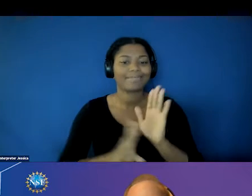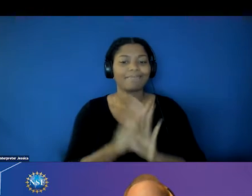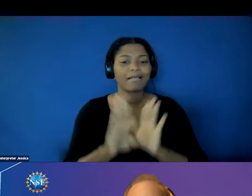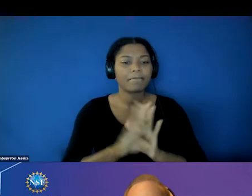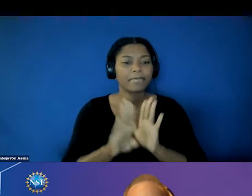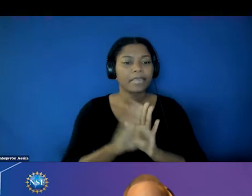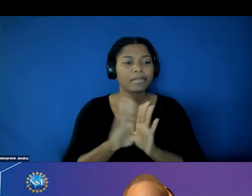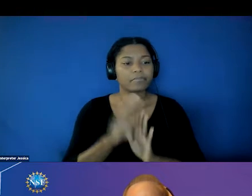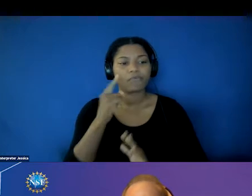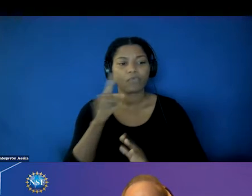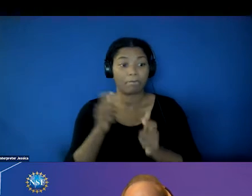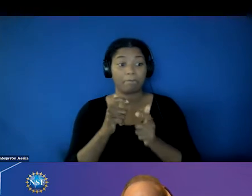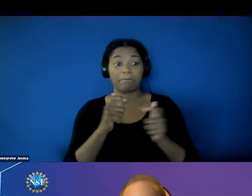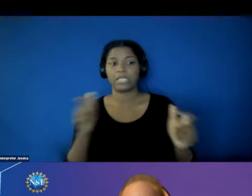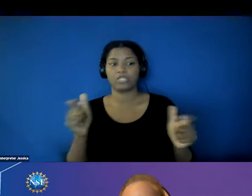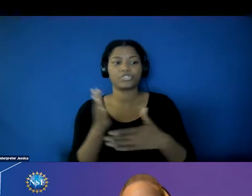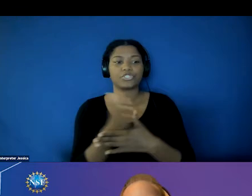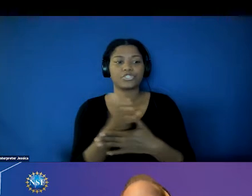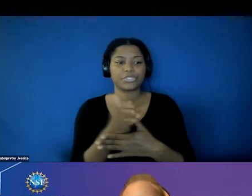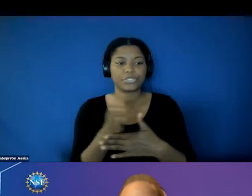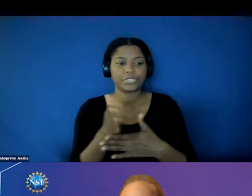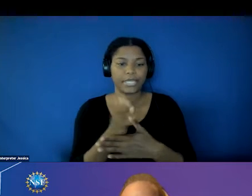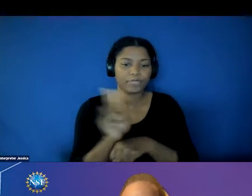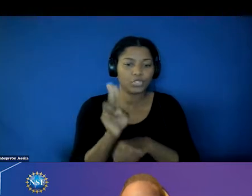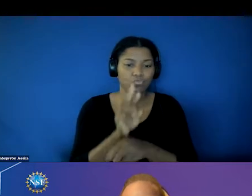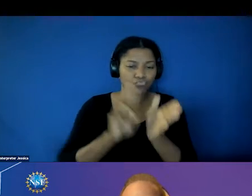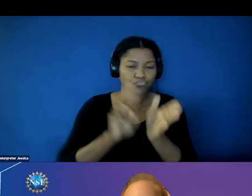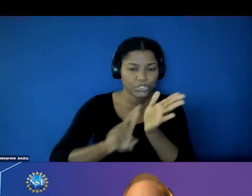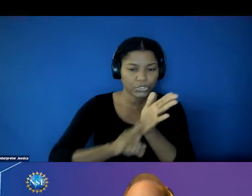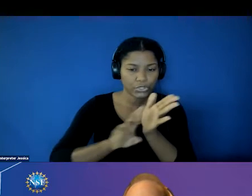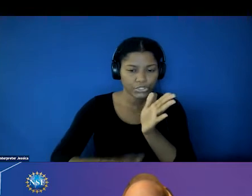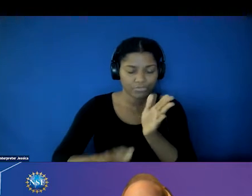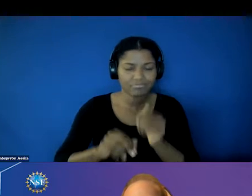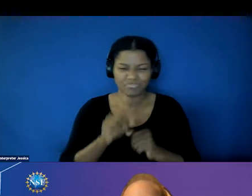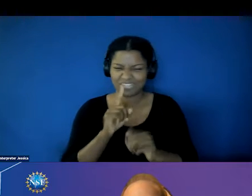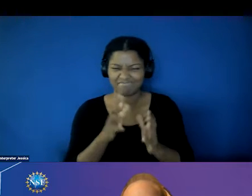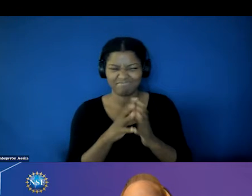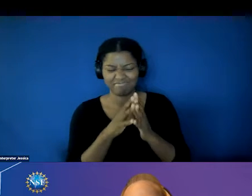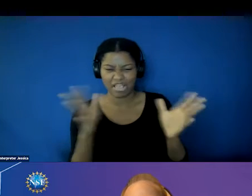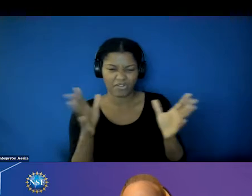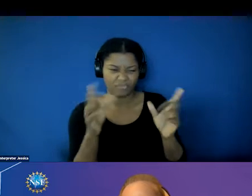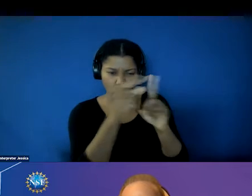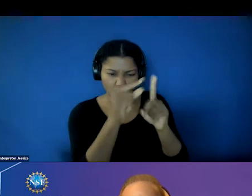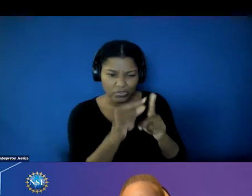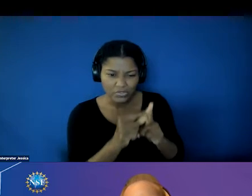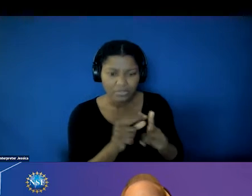of a Major Shared Use Research Instrument. There are a lot of words here and all of them have some pretty important meanings.